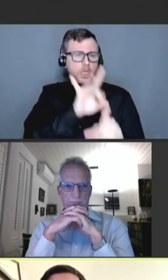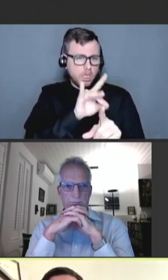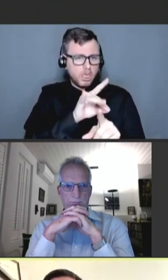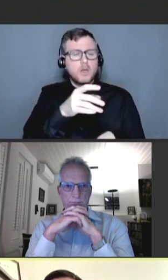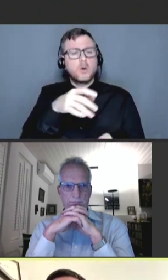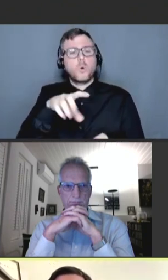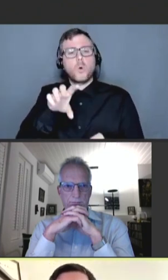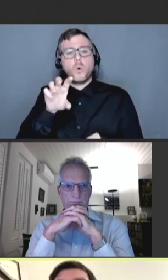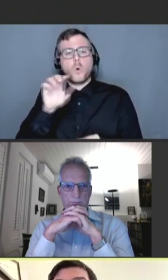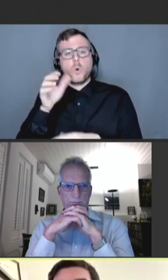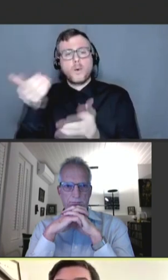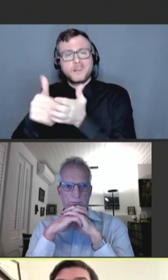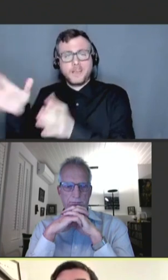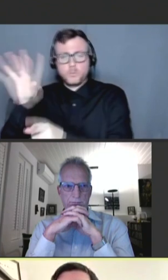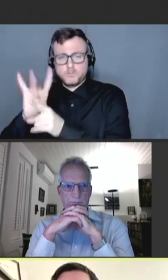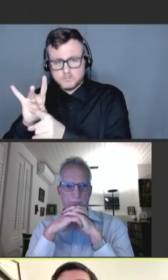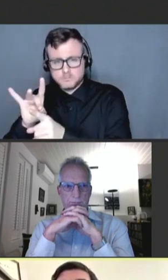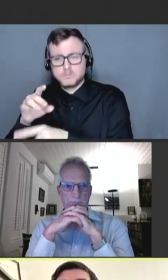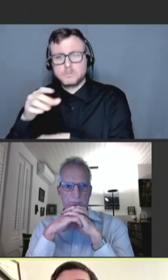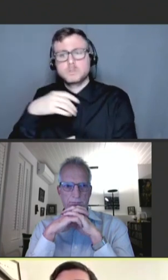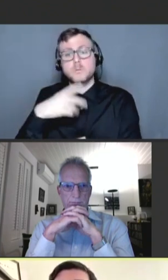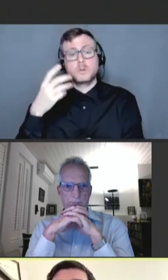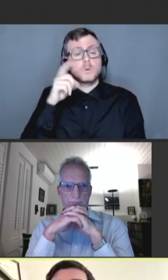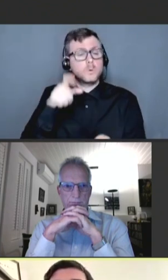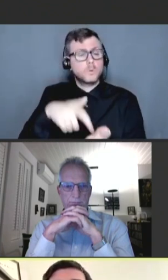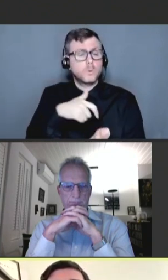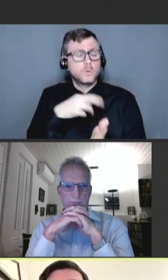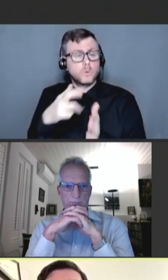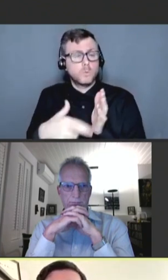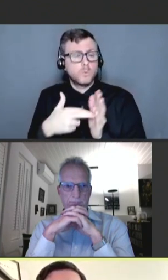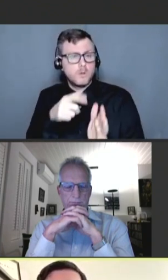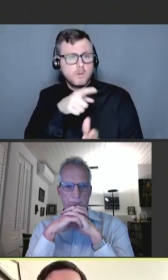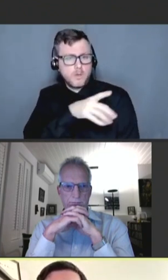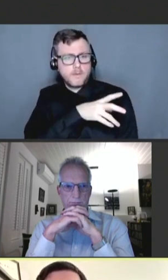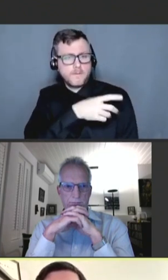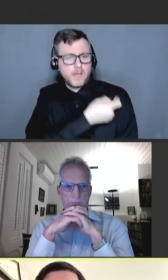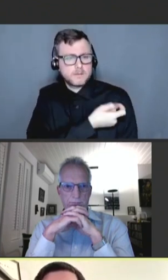we see a role of current vaccinations in reducing the risk of Long-COVID, and potentially,